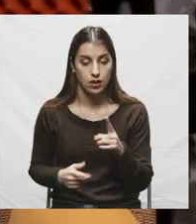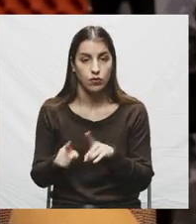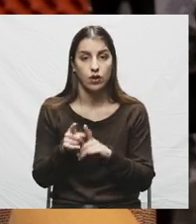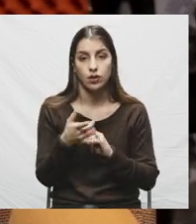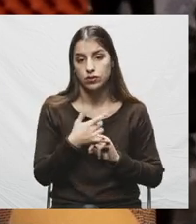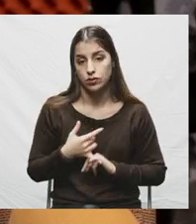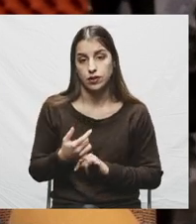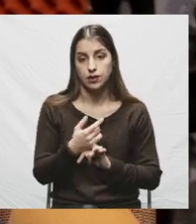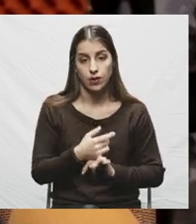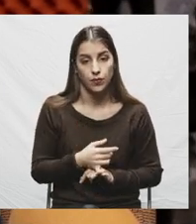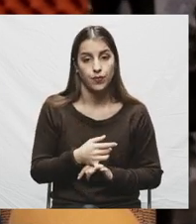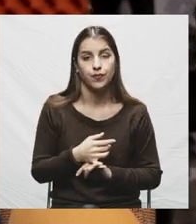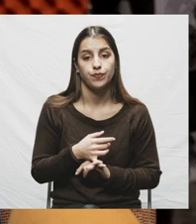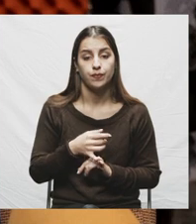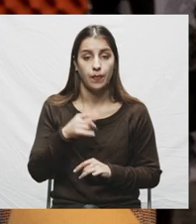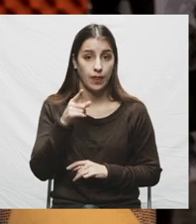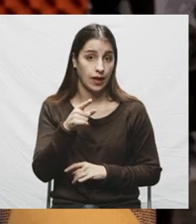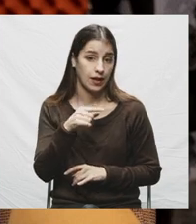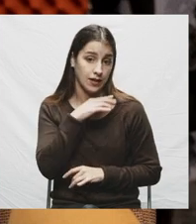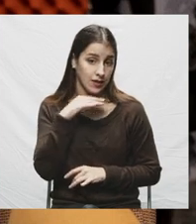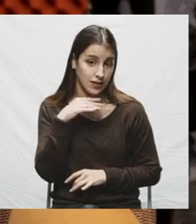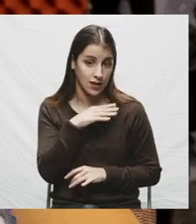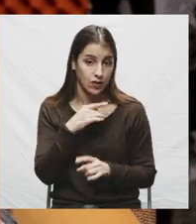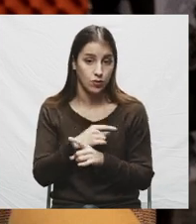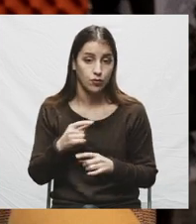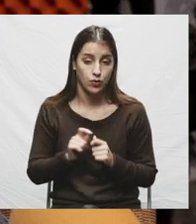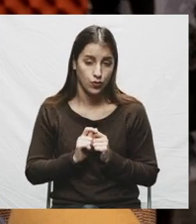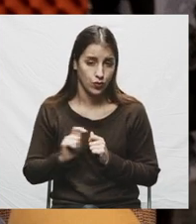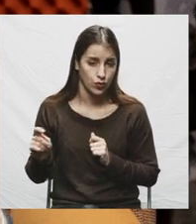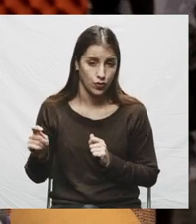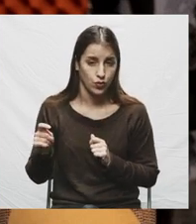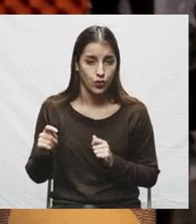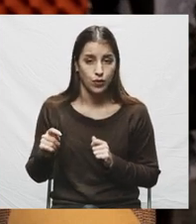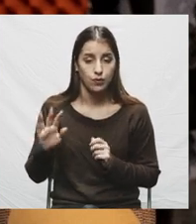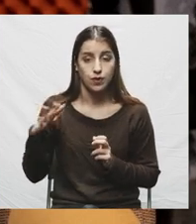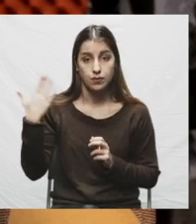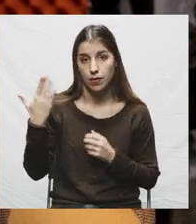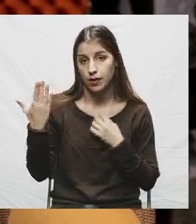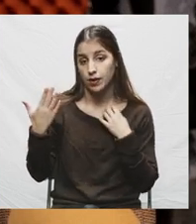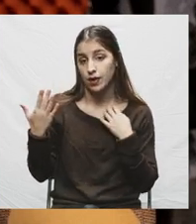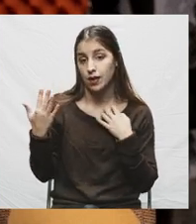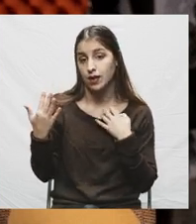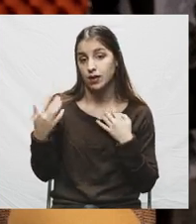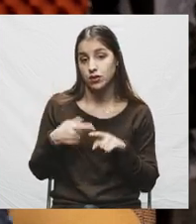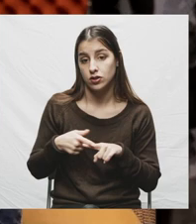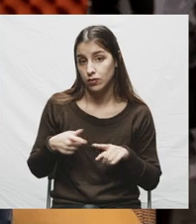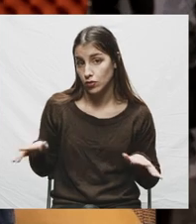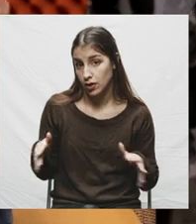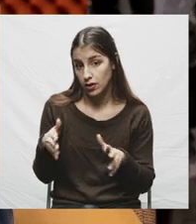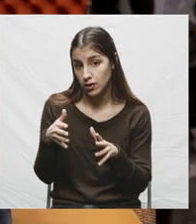A non profit organization. Which was funny while it lasted. It was mainly energizing, because of all the…